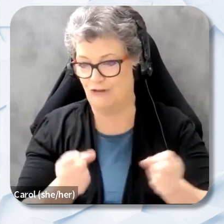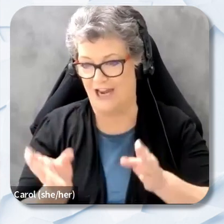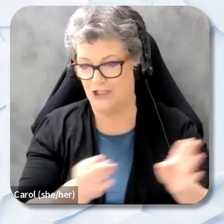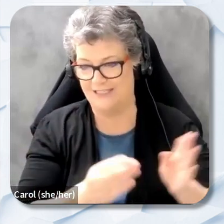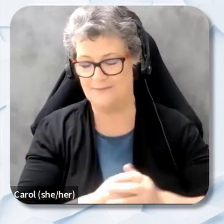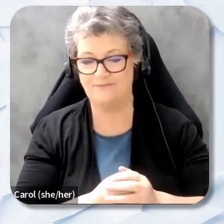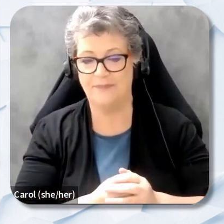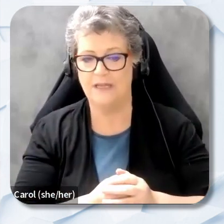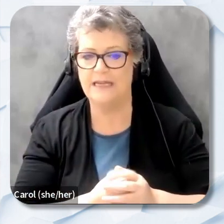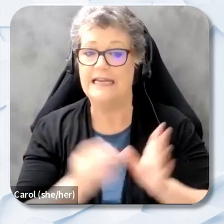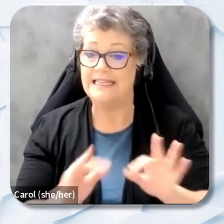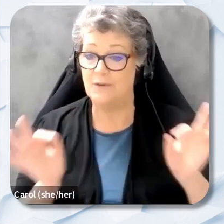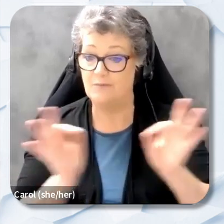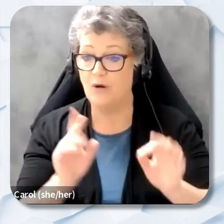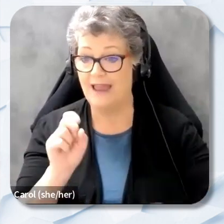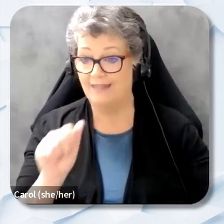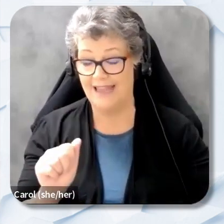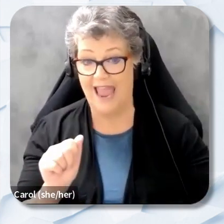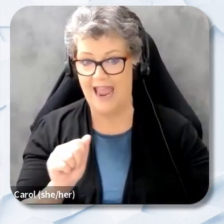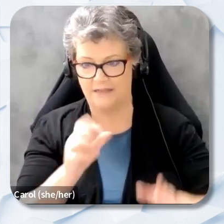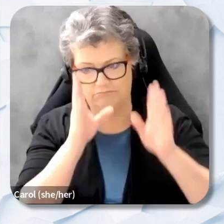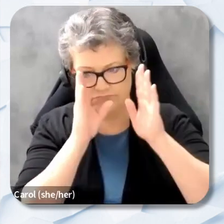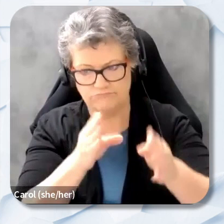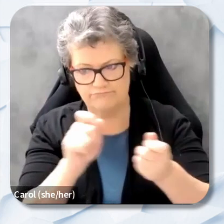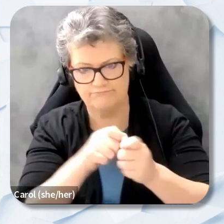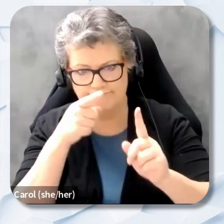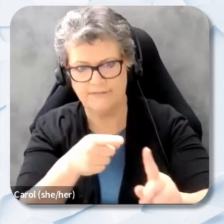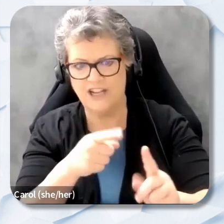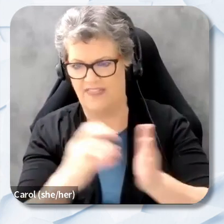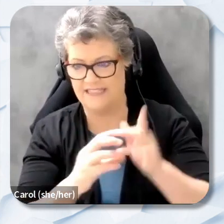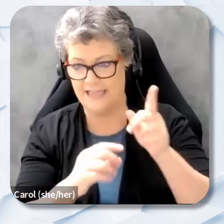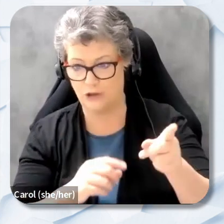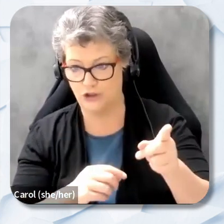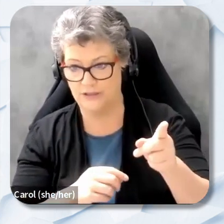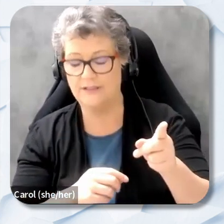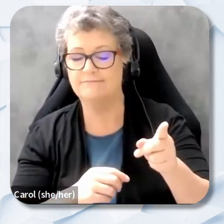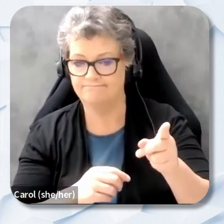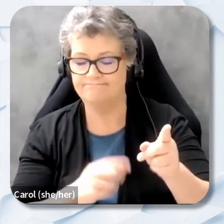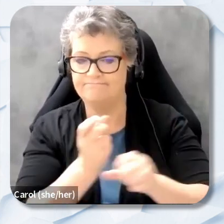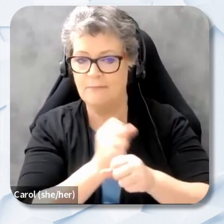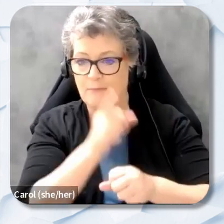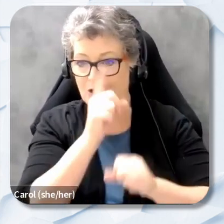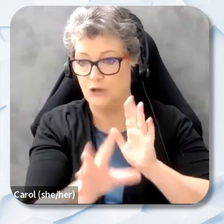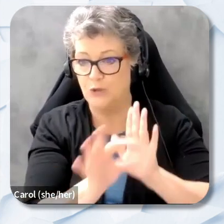It is important that LEAs pay particular attention to this section and make sure to select Yes